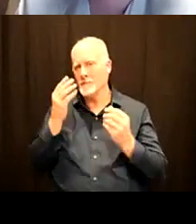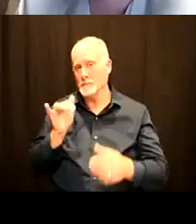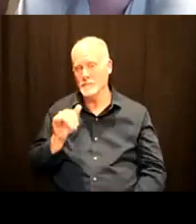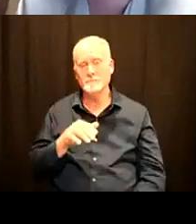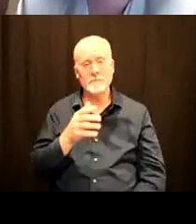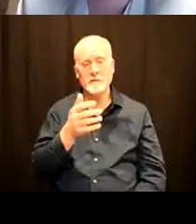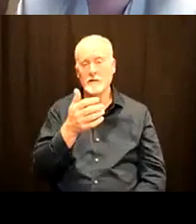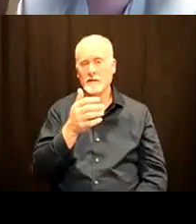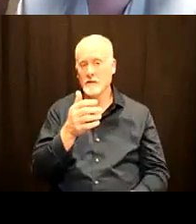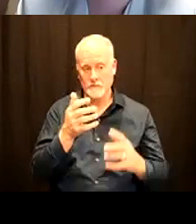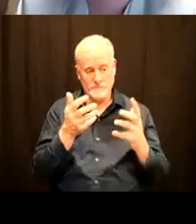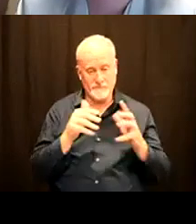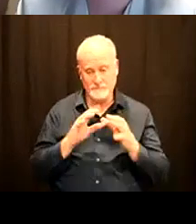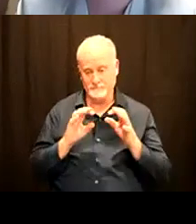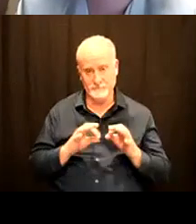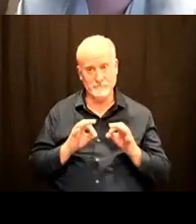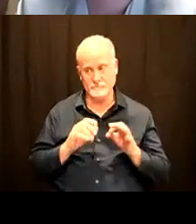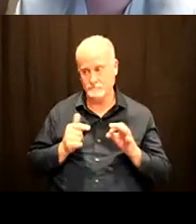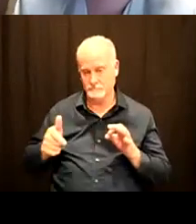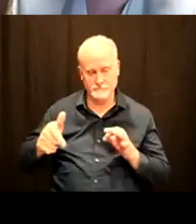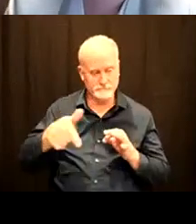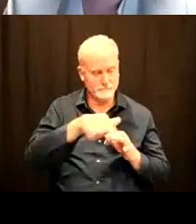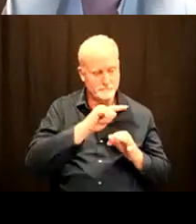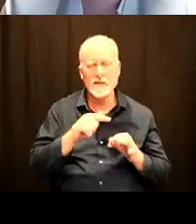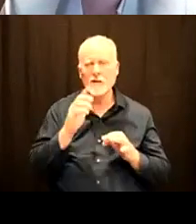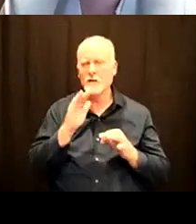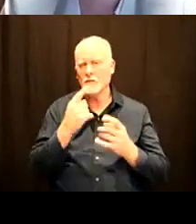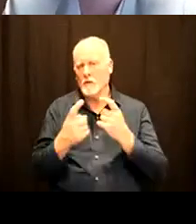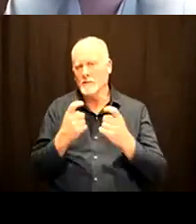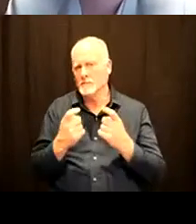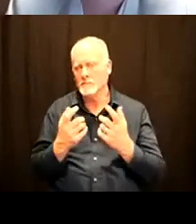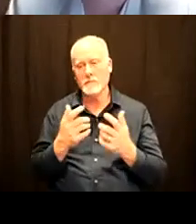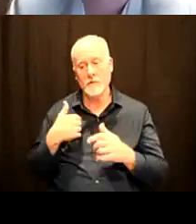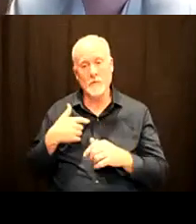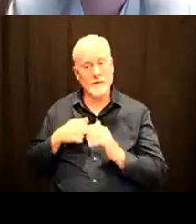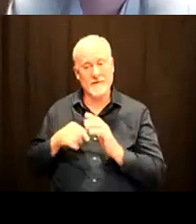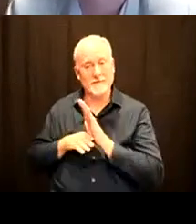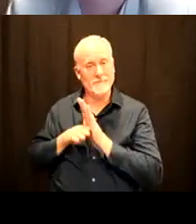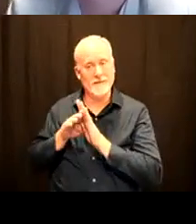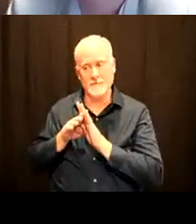the end related to our testing strategy again this is has been developed by our medical professionals